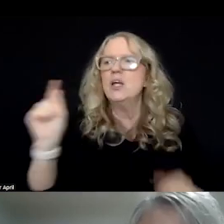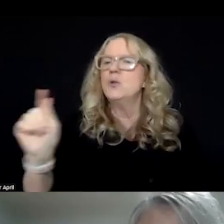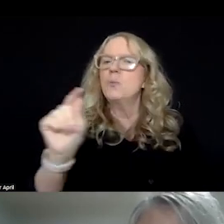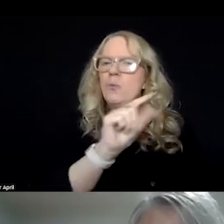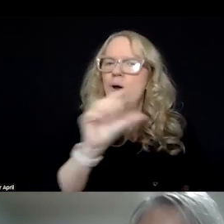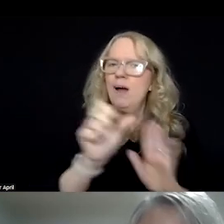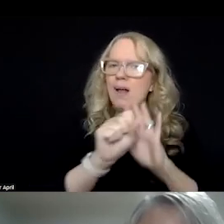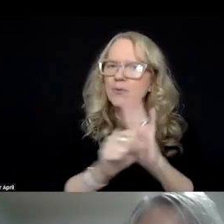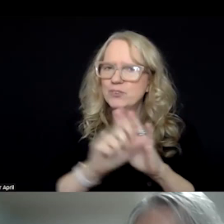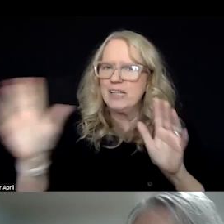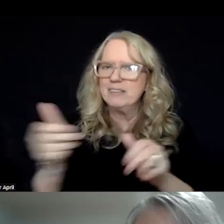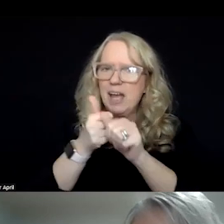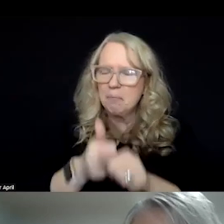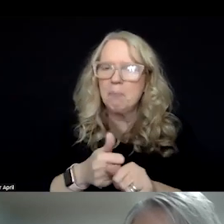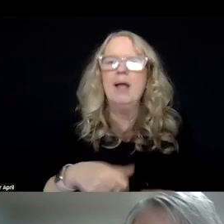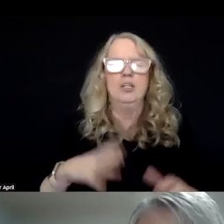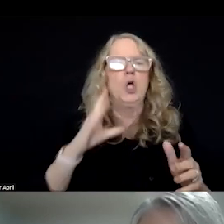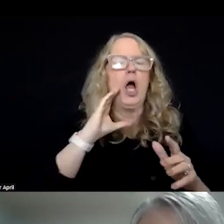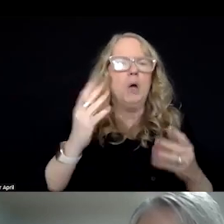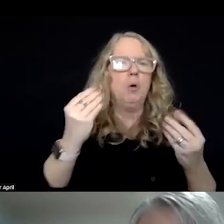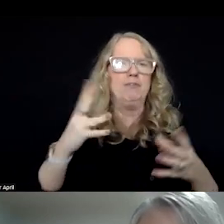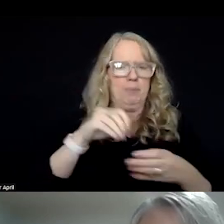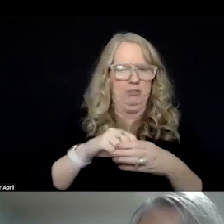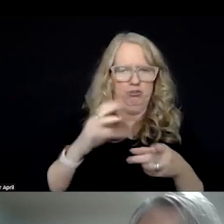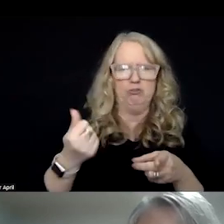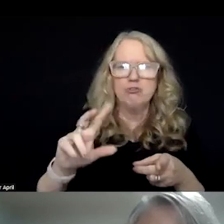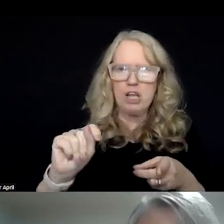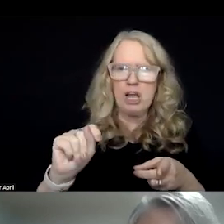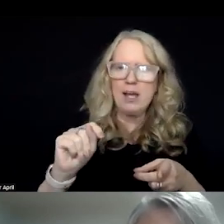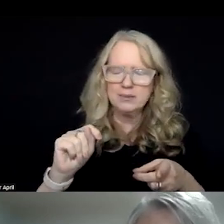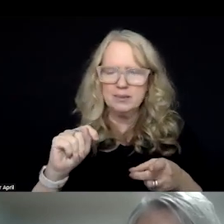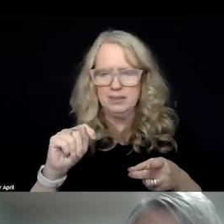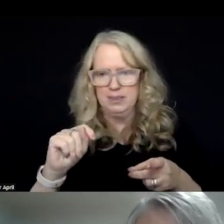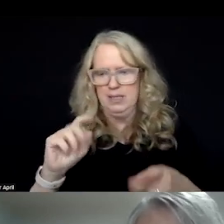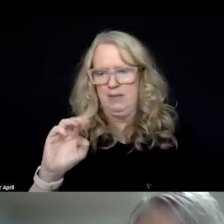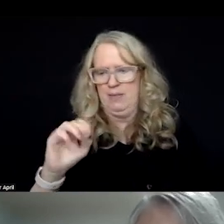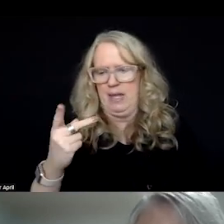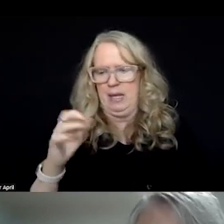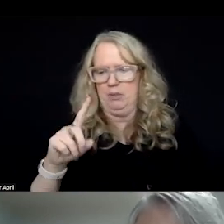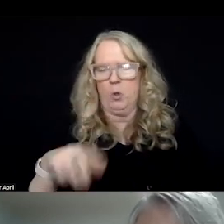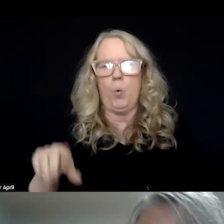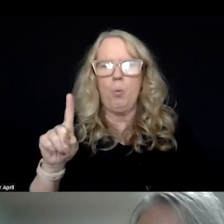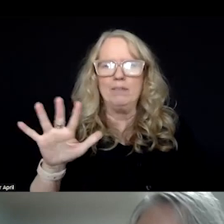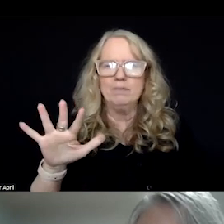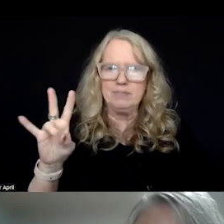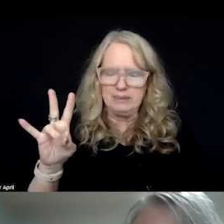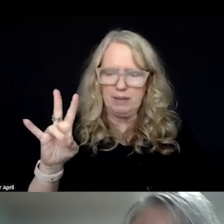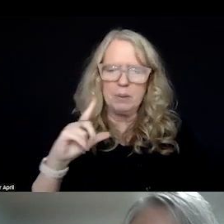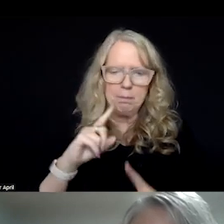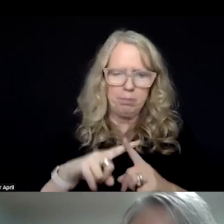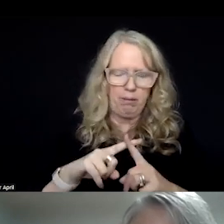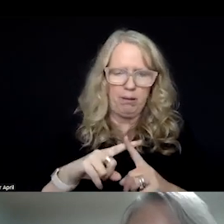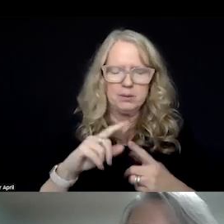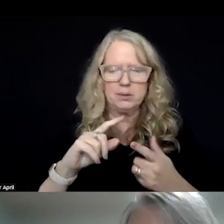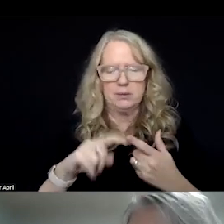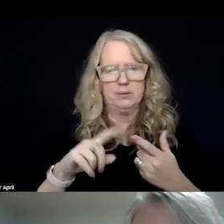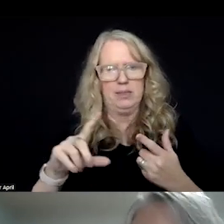FOLLOW. I WILL PUT THAT EPISODE IN THE CHAT AND IF YOU HAVE